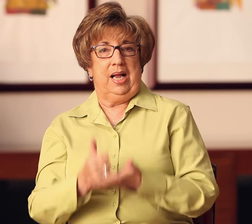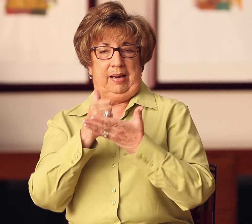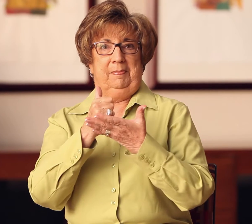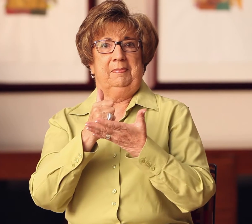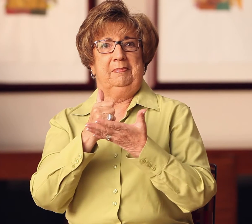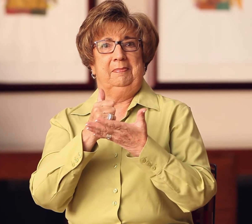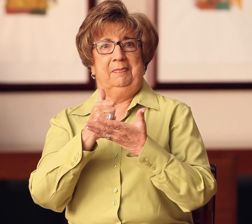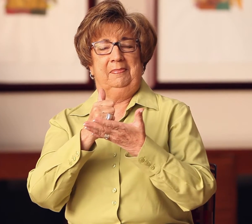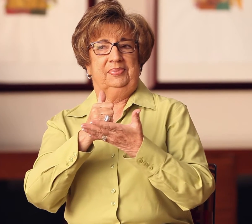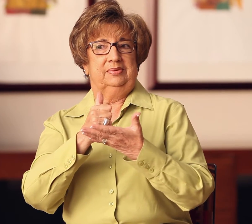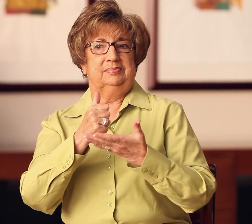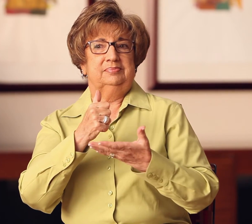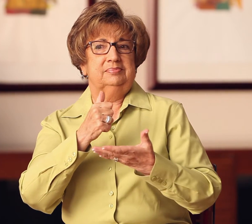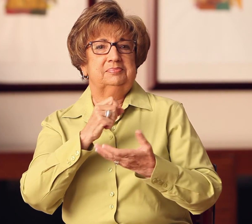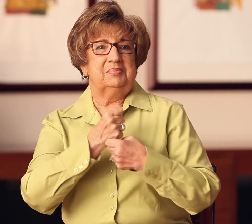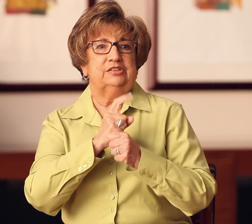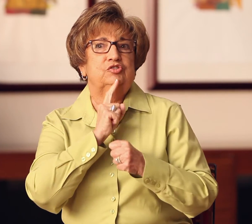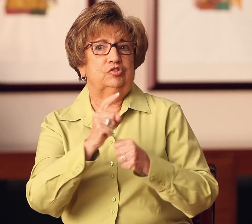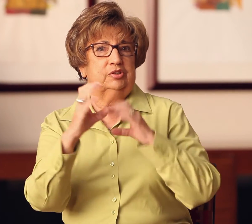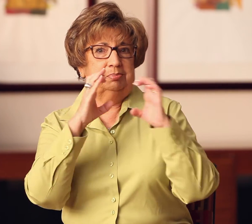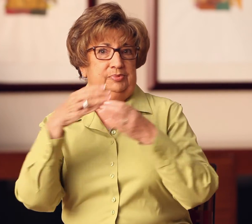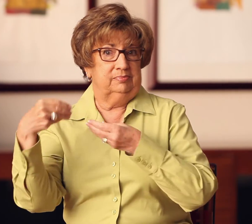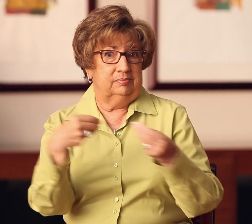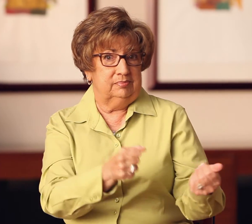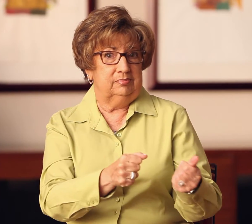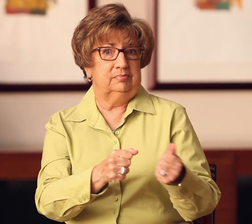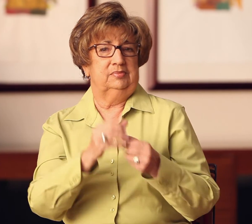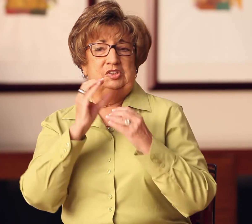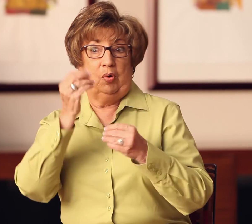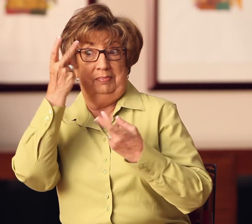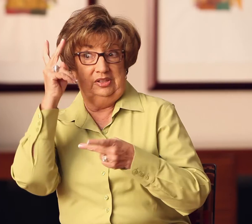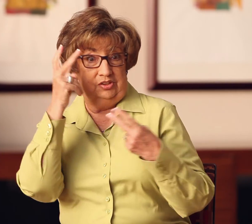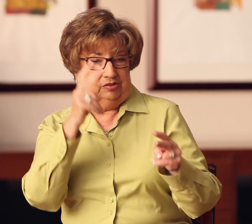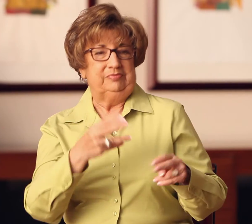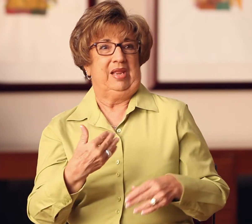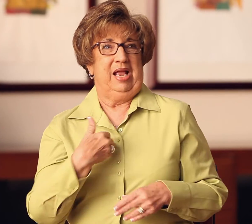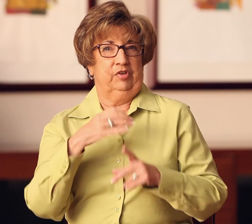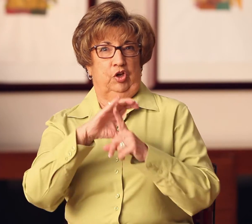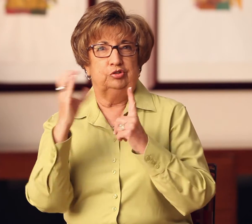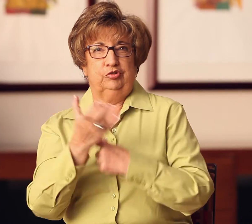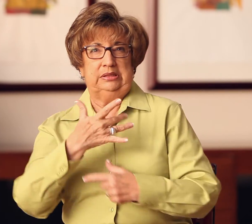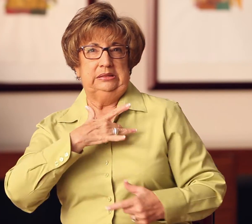that communication is effective, that there's no misunderstandings, and they also have cultural